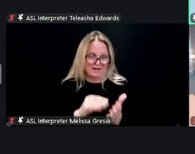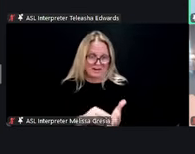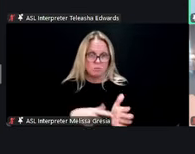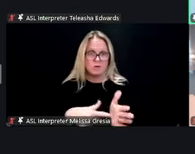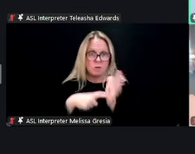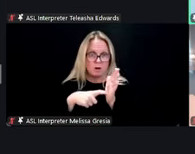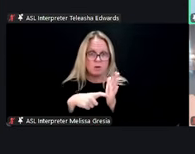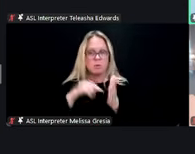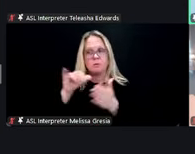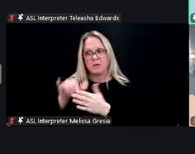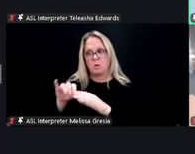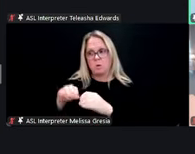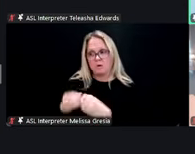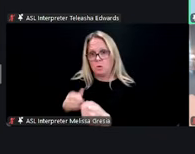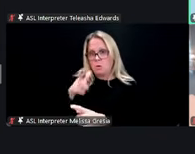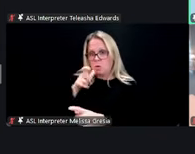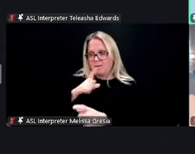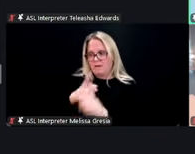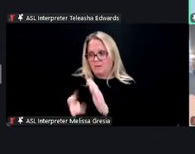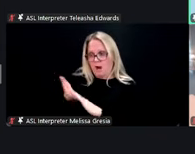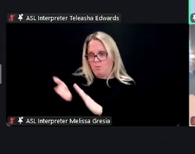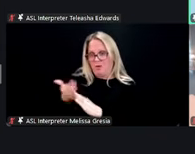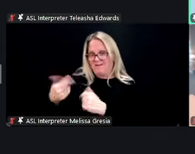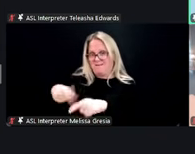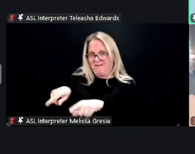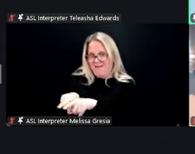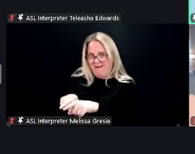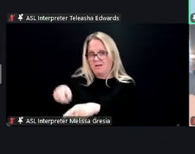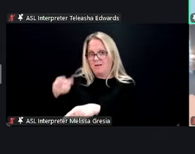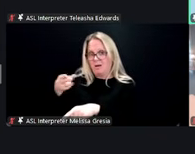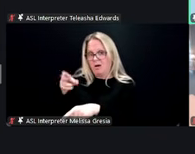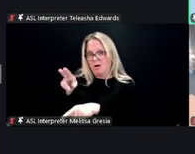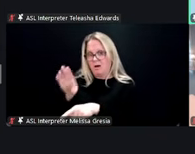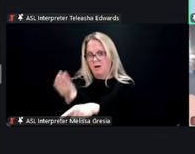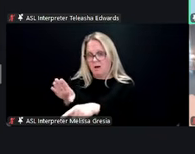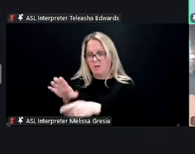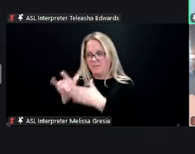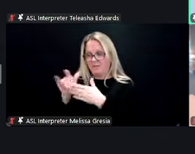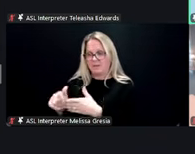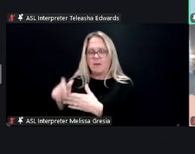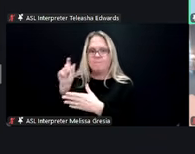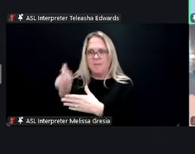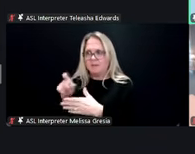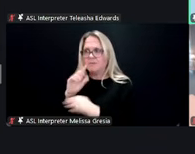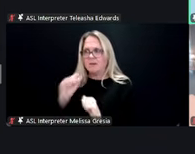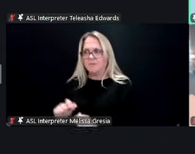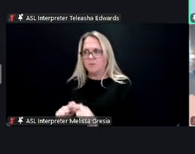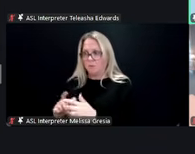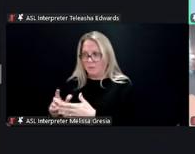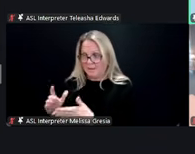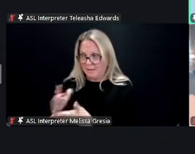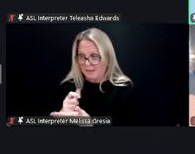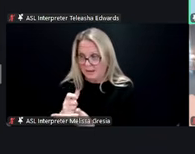organization who is operating as the hub lead needs the capability to collect, review, store,